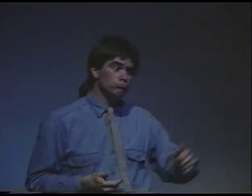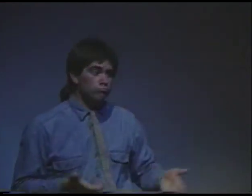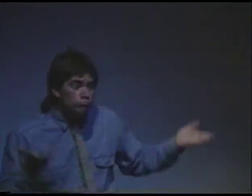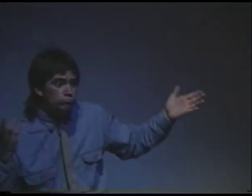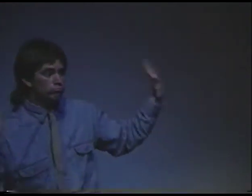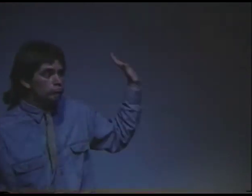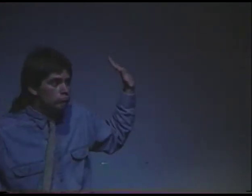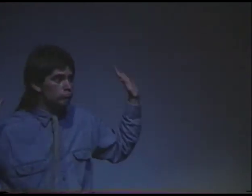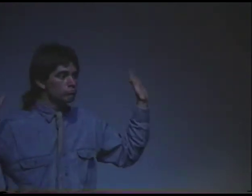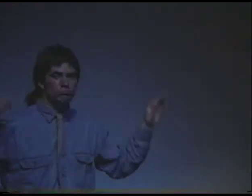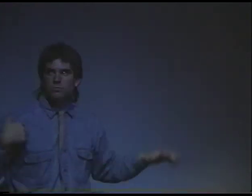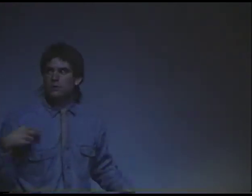It's up to you.